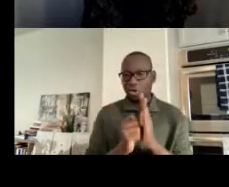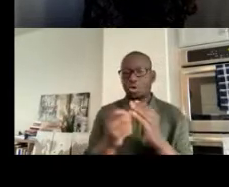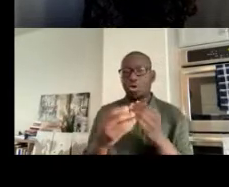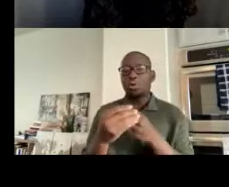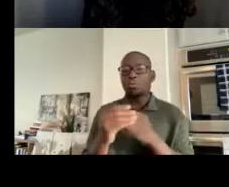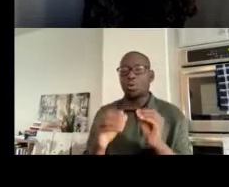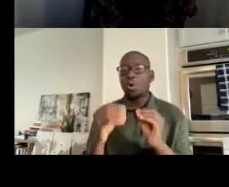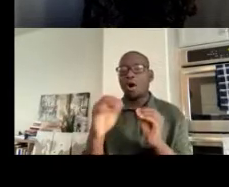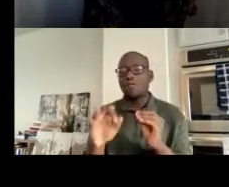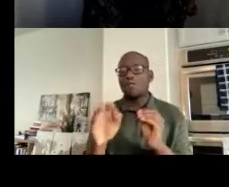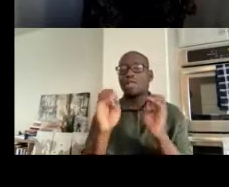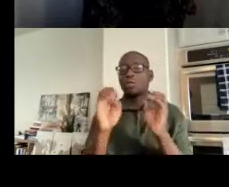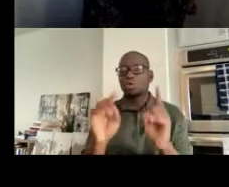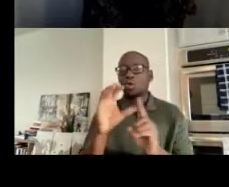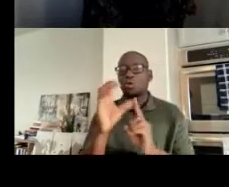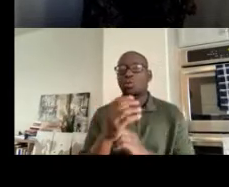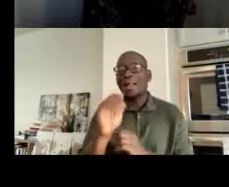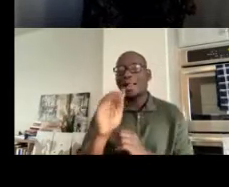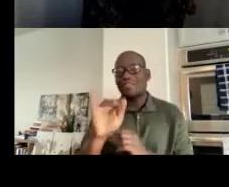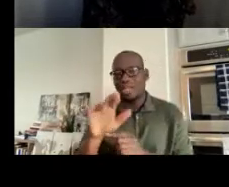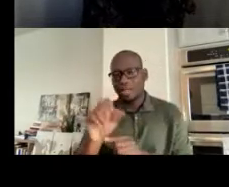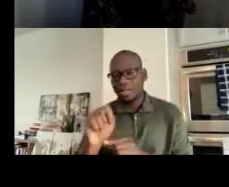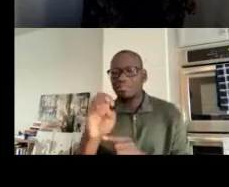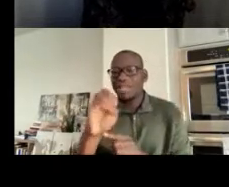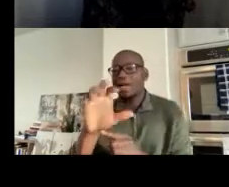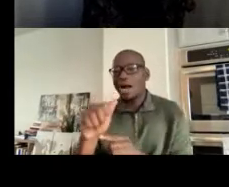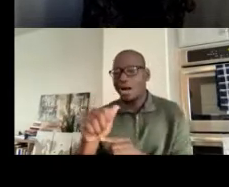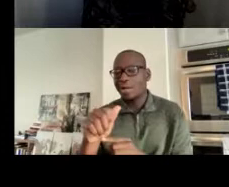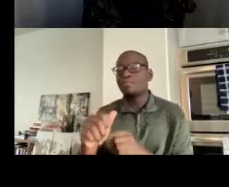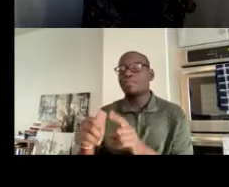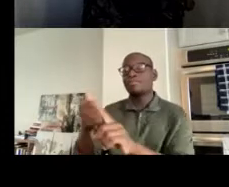it's actually under the U.S. Department of State’s Bureau of Cultural Affairs